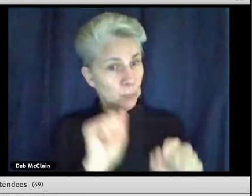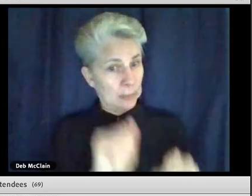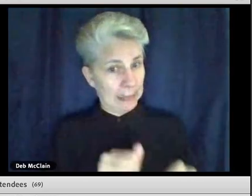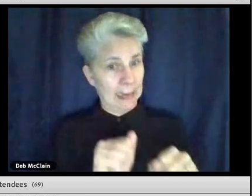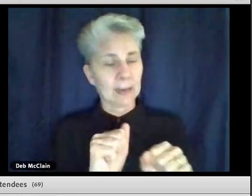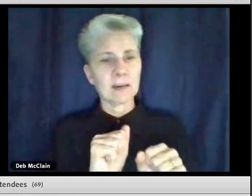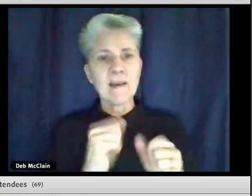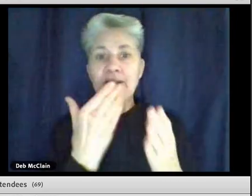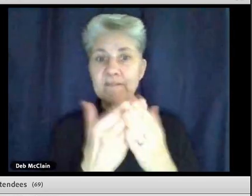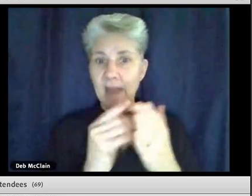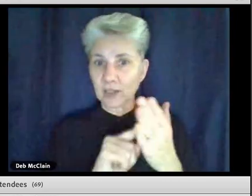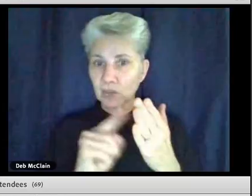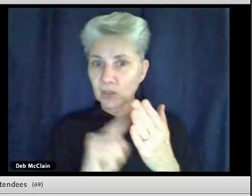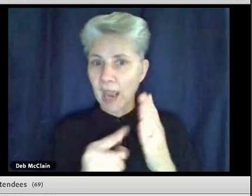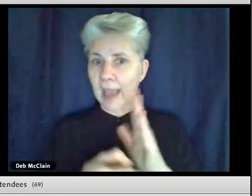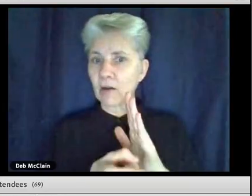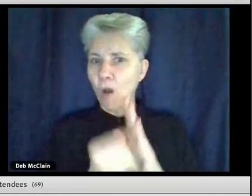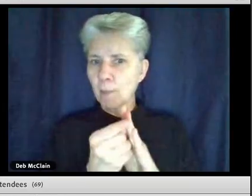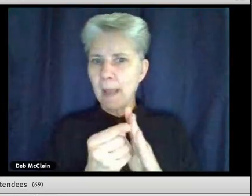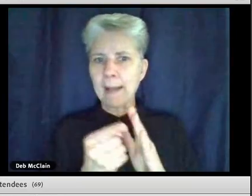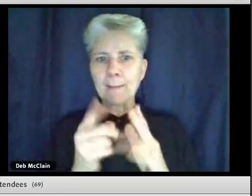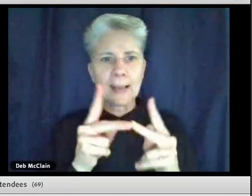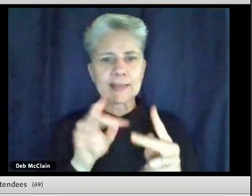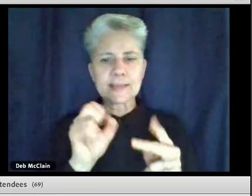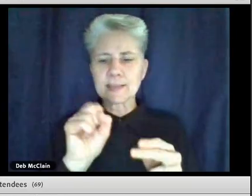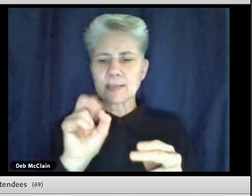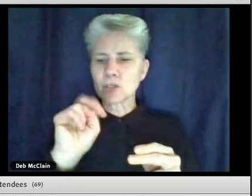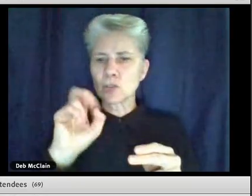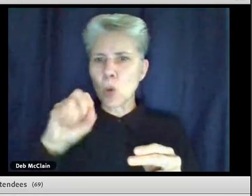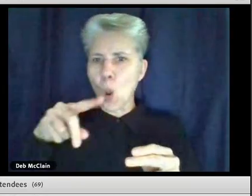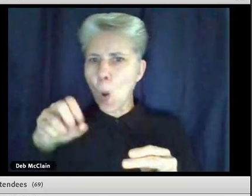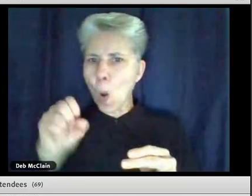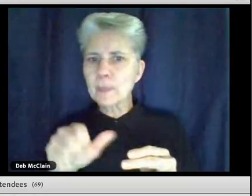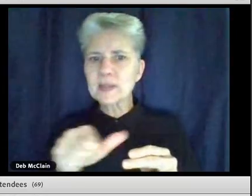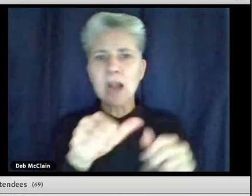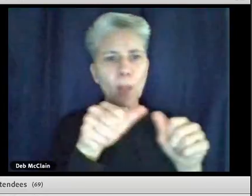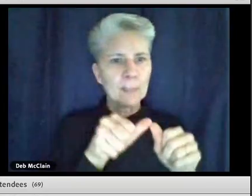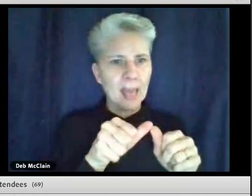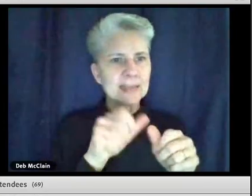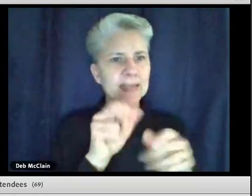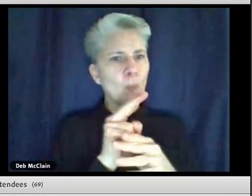Know that we don't have all the facts, but we can do our best with them. Fact check, you know, automated places like